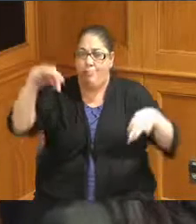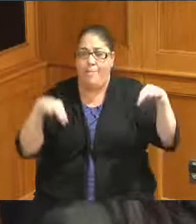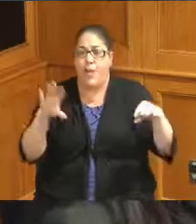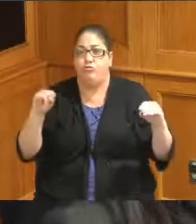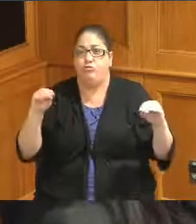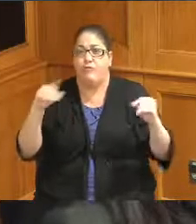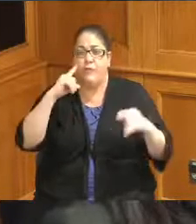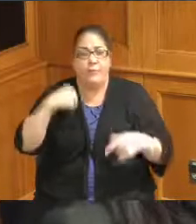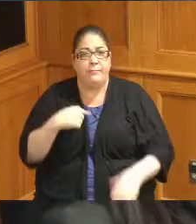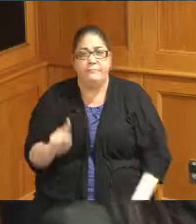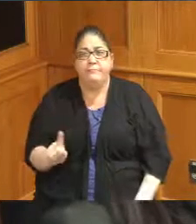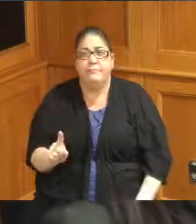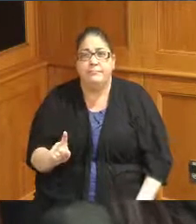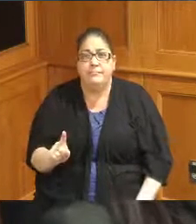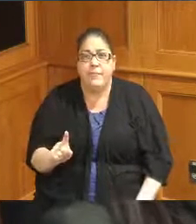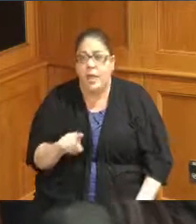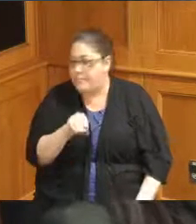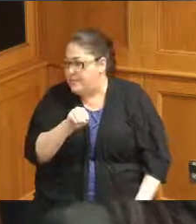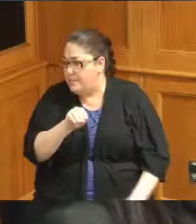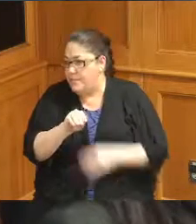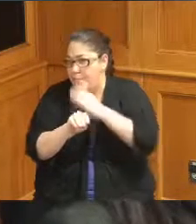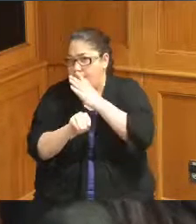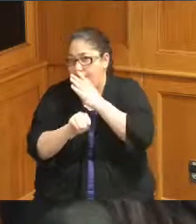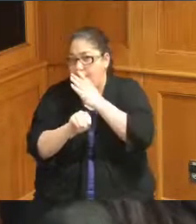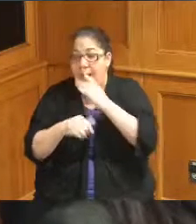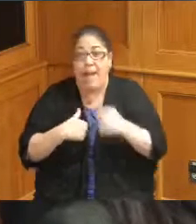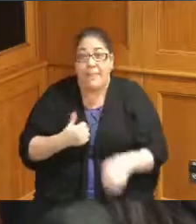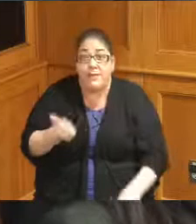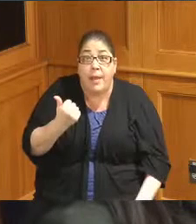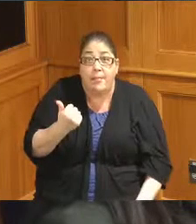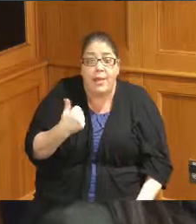Advantage they're a Ventrilo because that would make me the dummy and I'm not no one's dummy